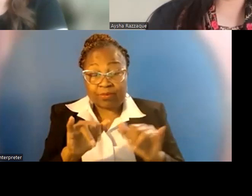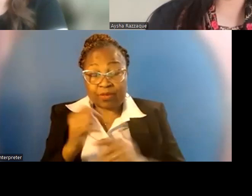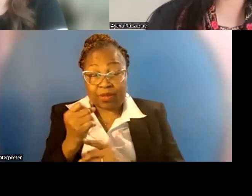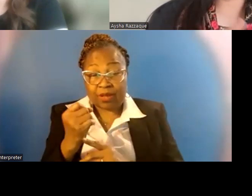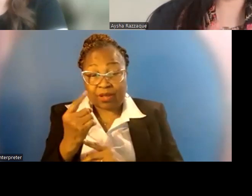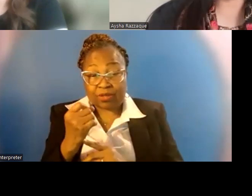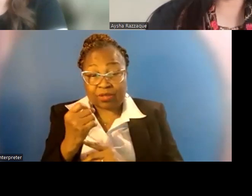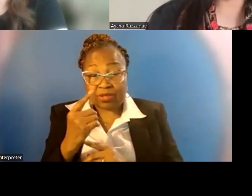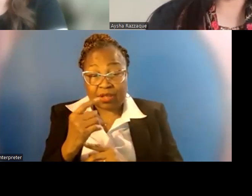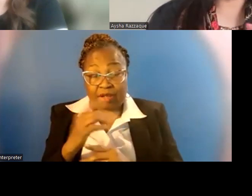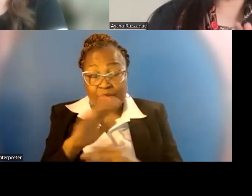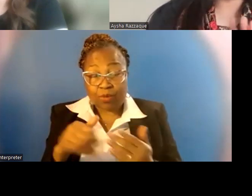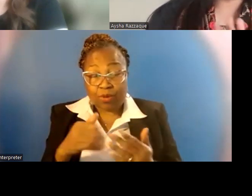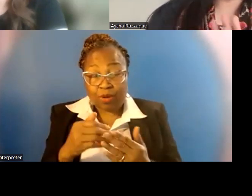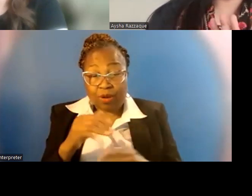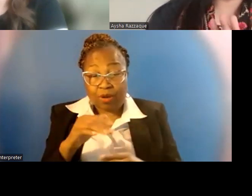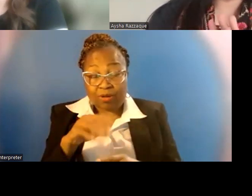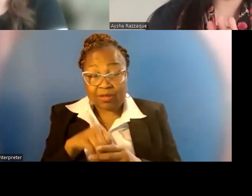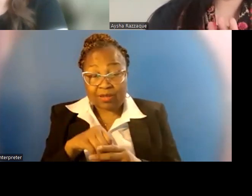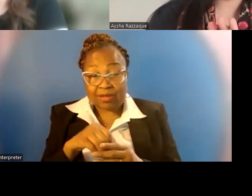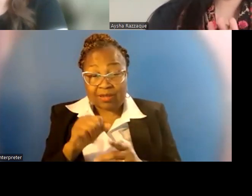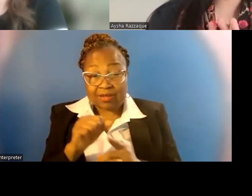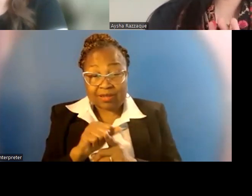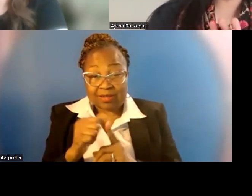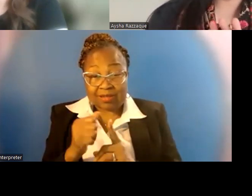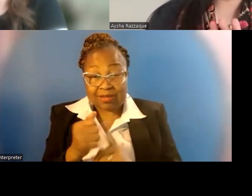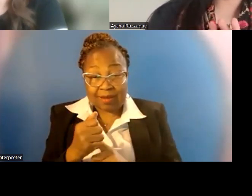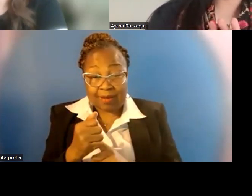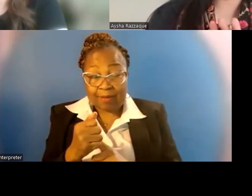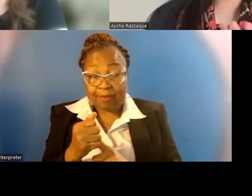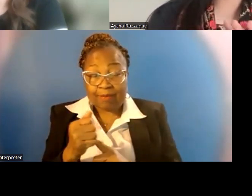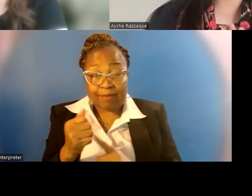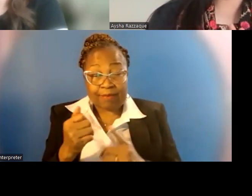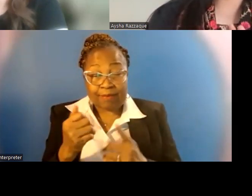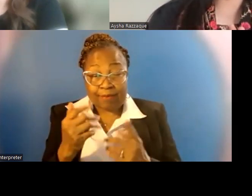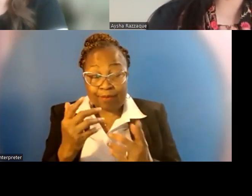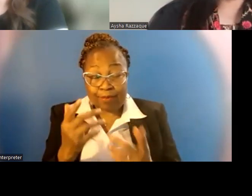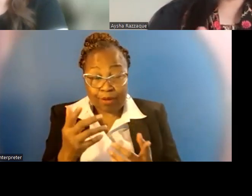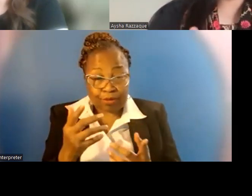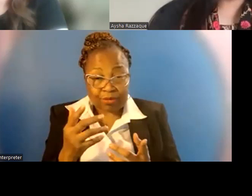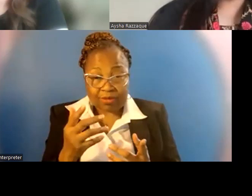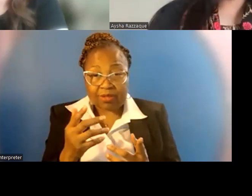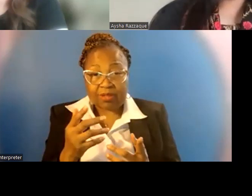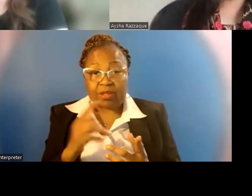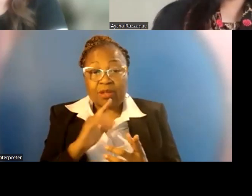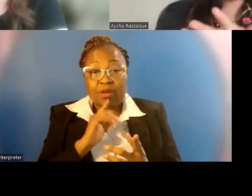in the same boat and that we're all in a sense fighting for access.